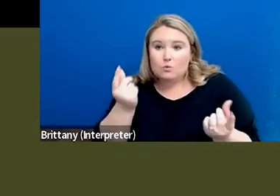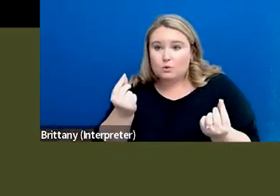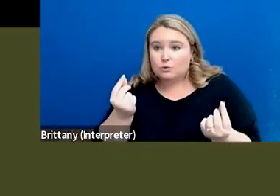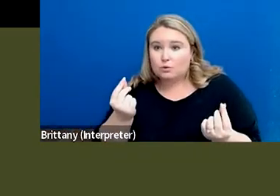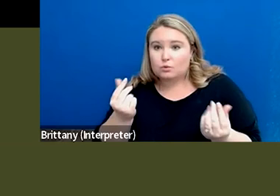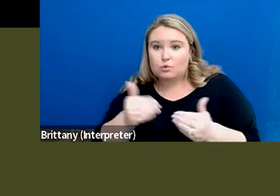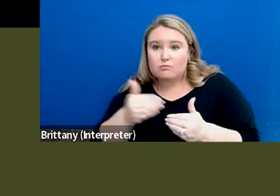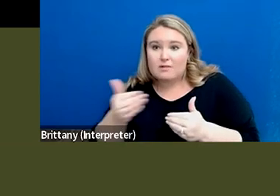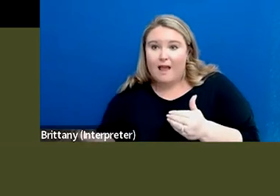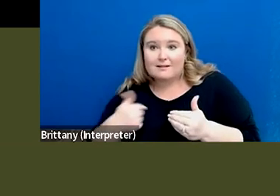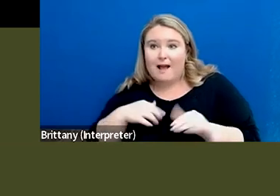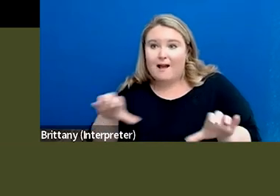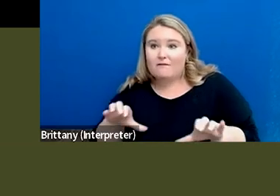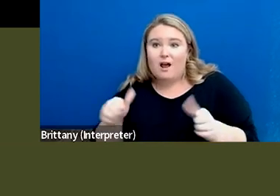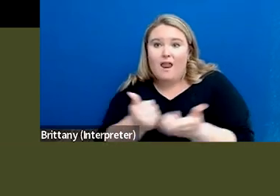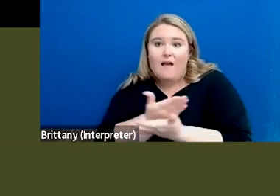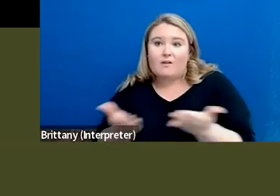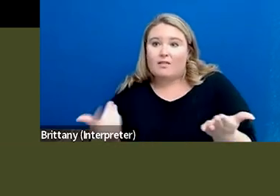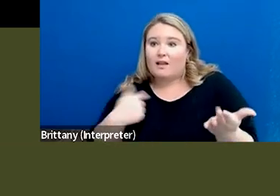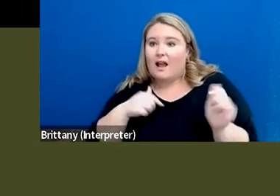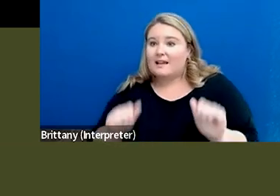'Cause I've done everything I can for the last three years.